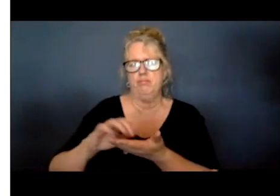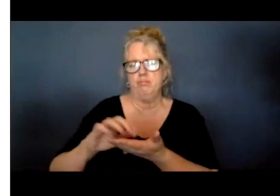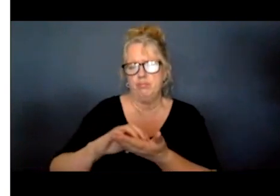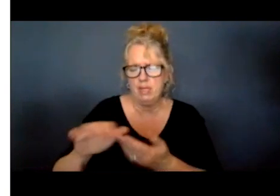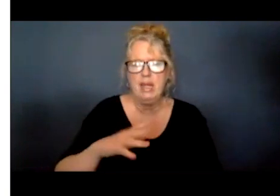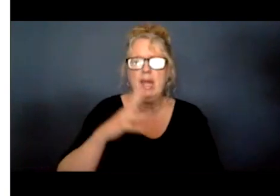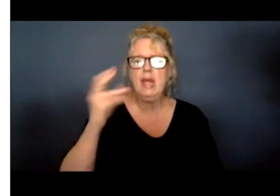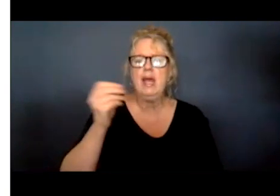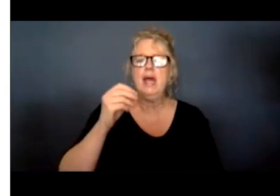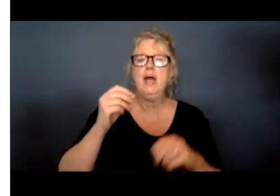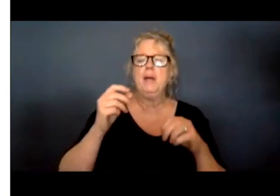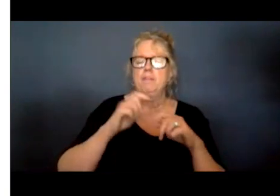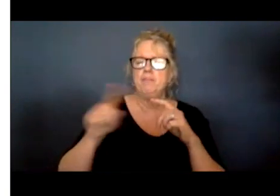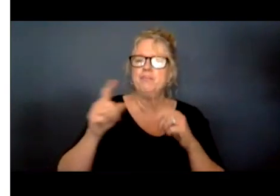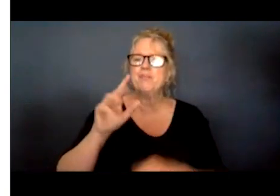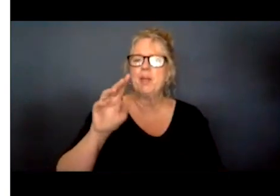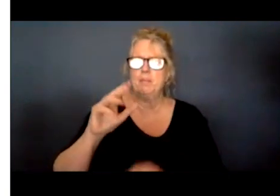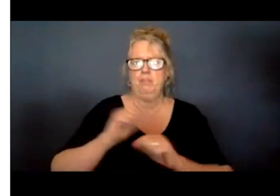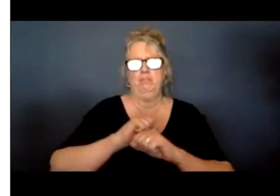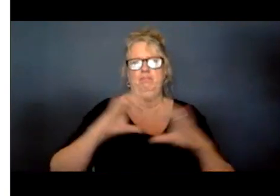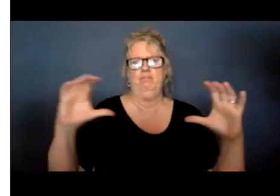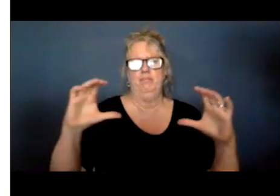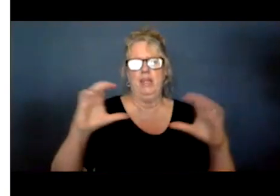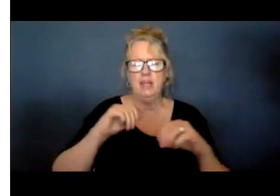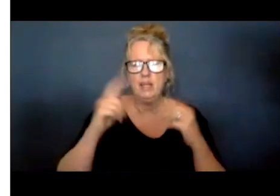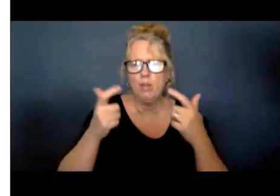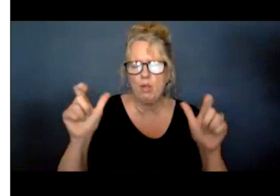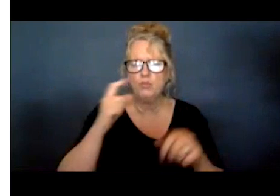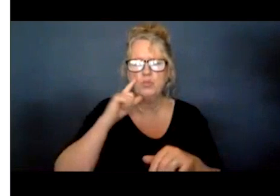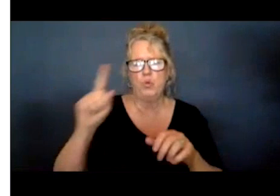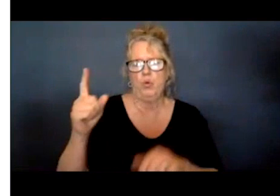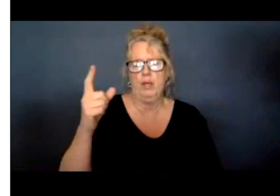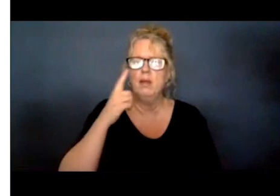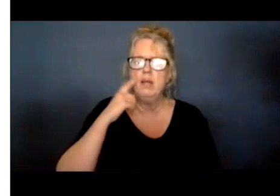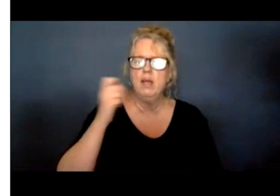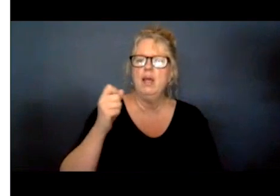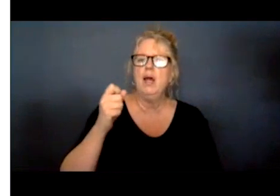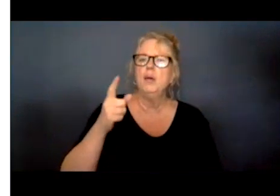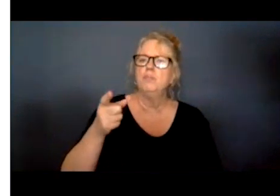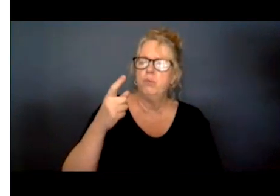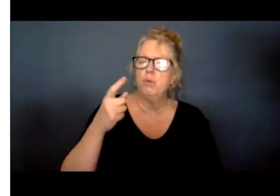Magnification software enlarges screen elements for employees with low vision.